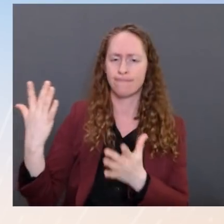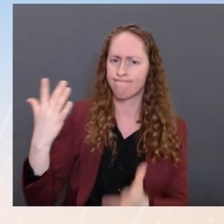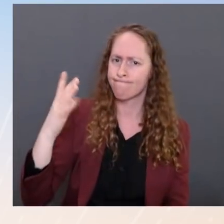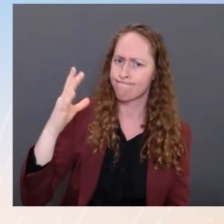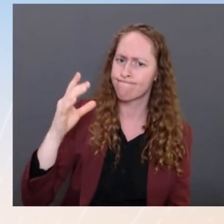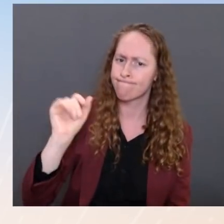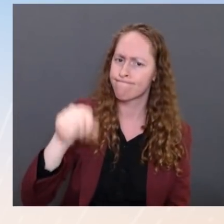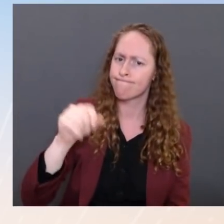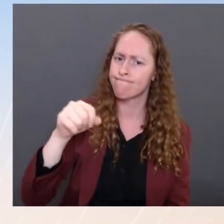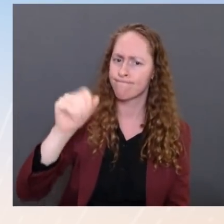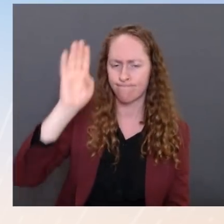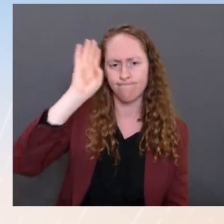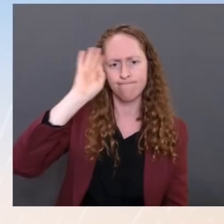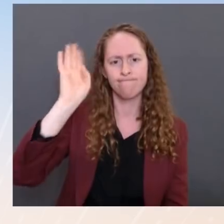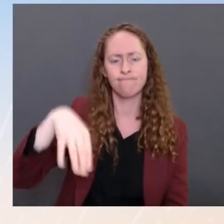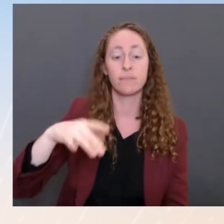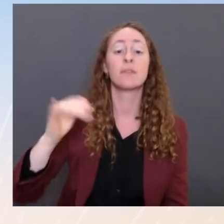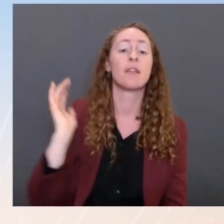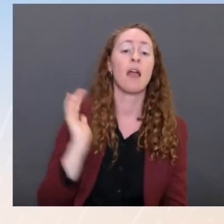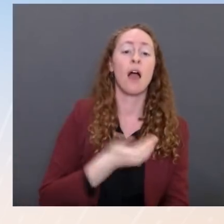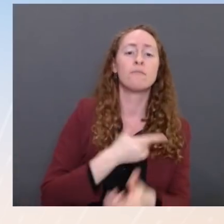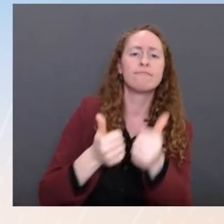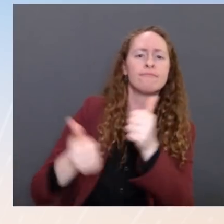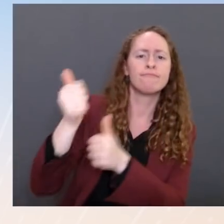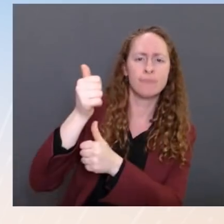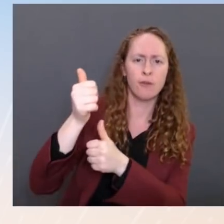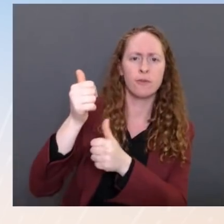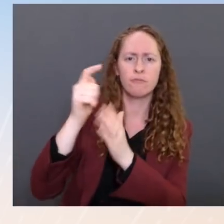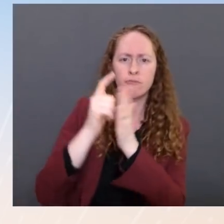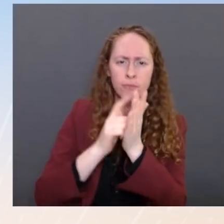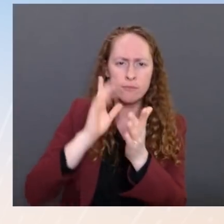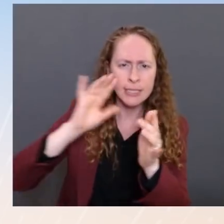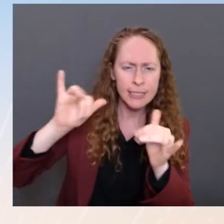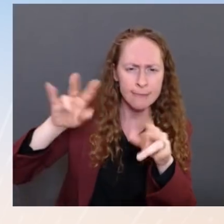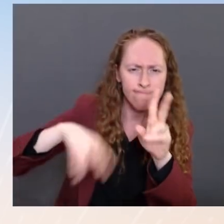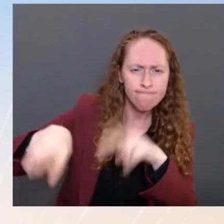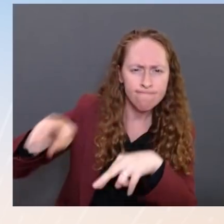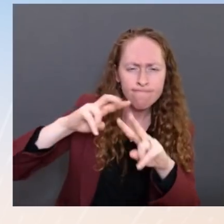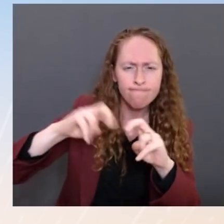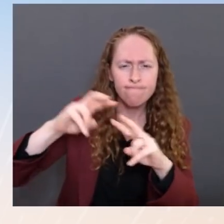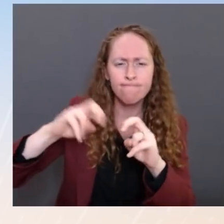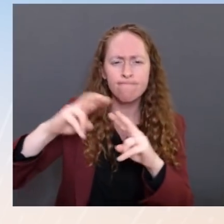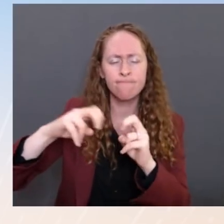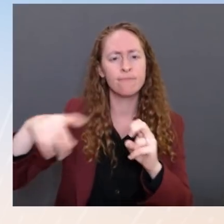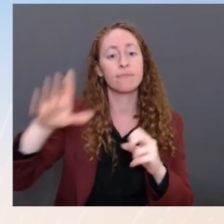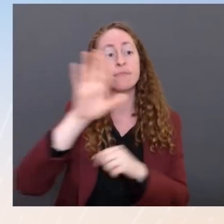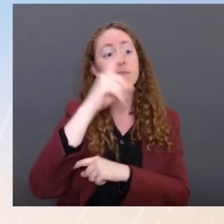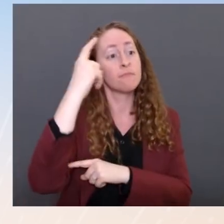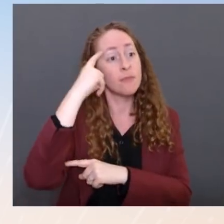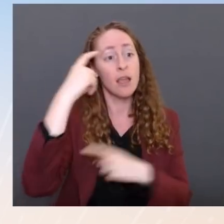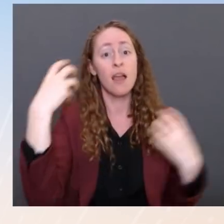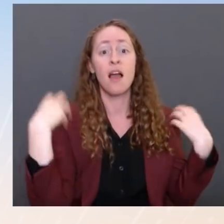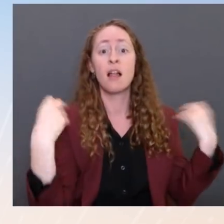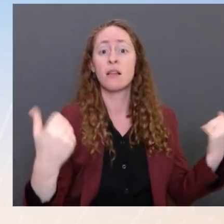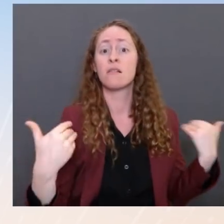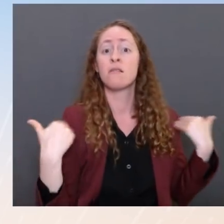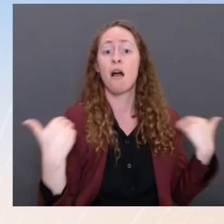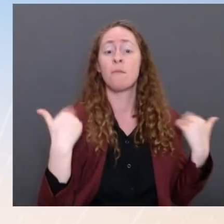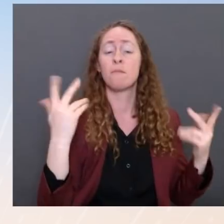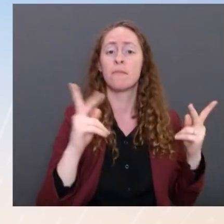and what the impact they're having on the mental health, the self-esteem of young people. And so, I would say the President, the First Lady,